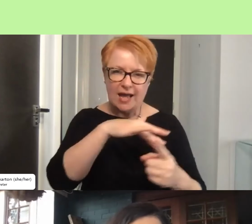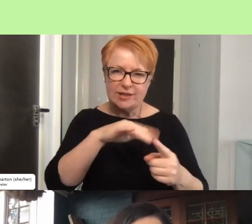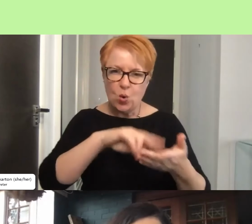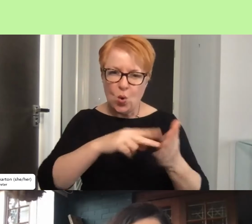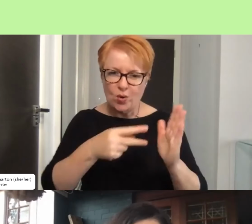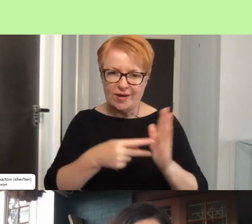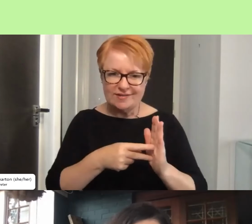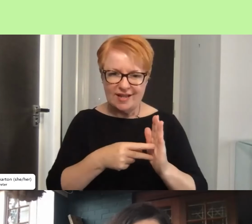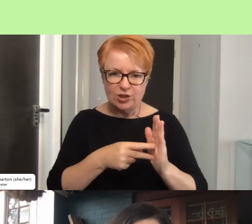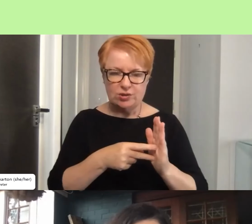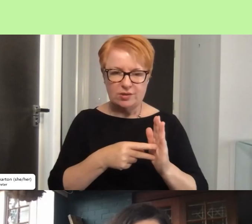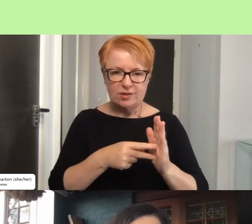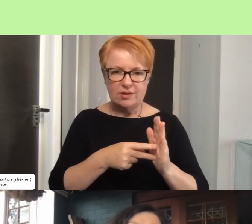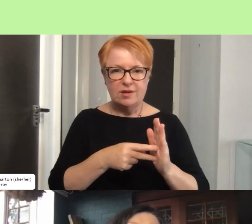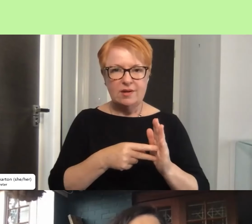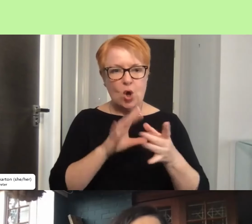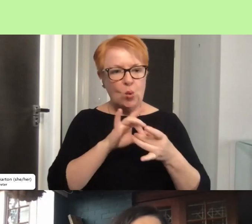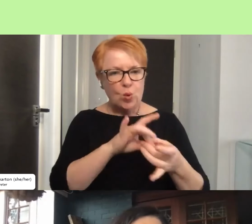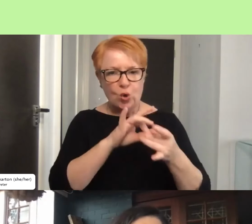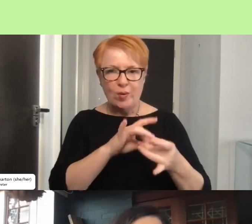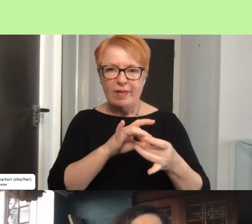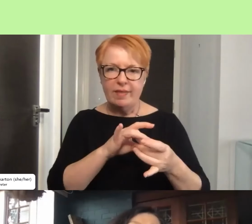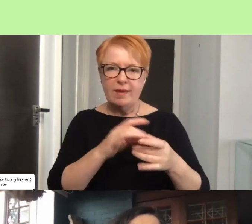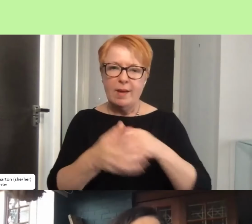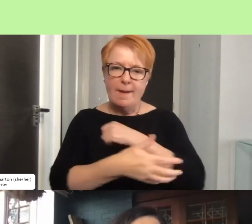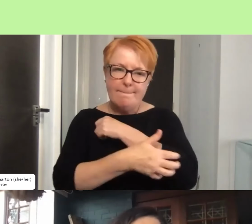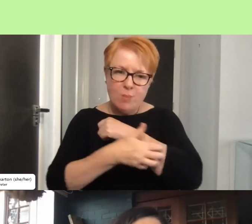but poor neighbourhoods in Sweden basically.